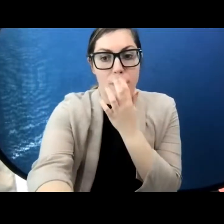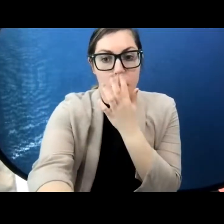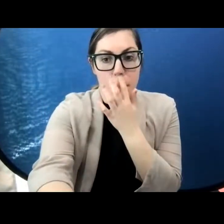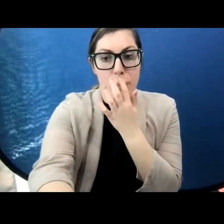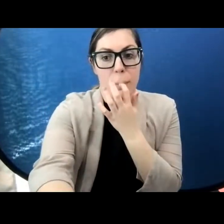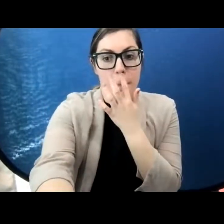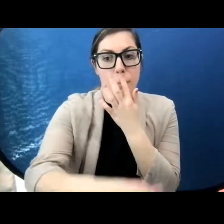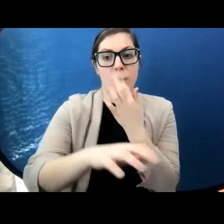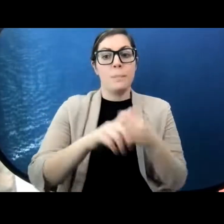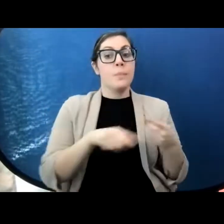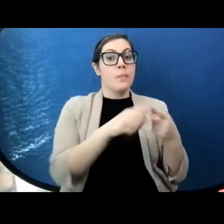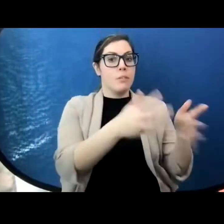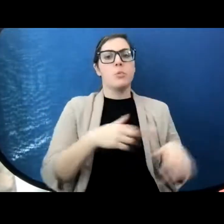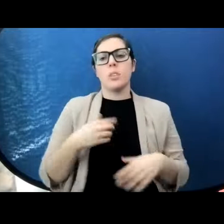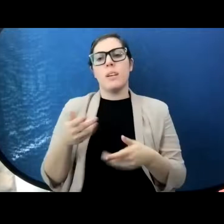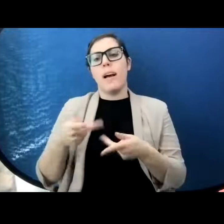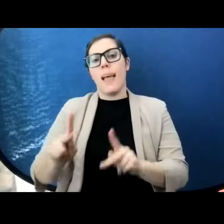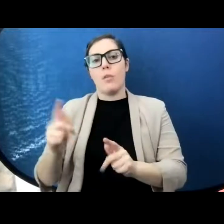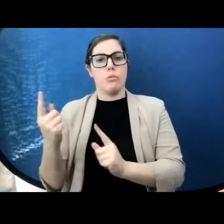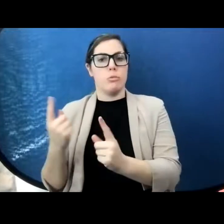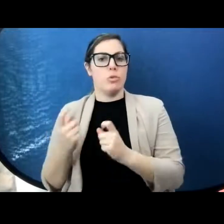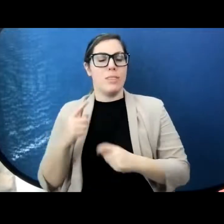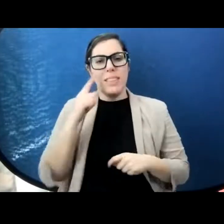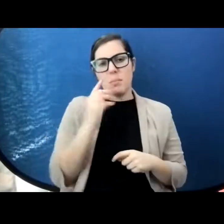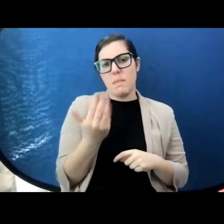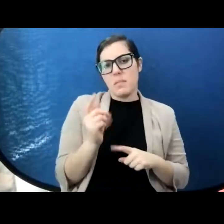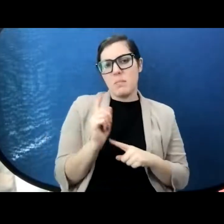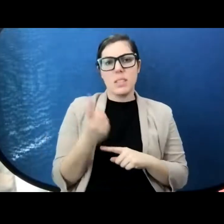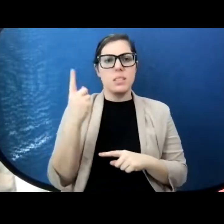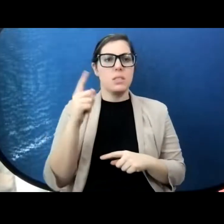I think that my presentation will probably be about 15 or so, 20 minutes so